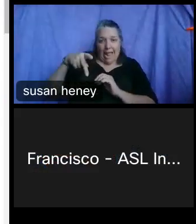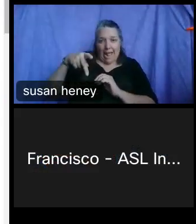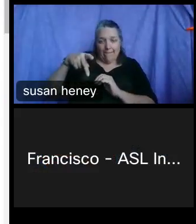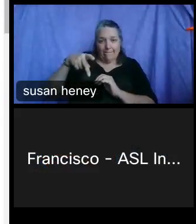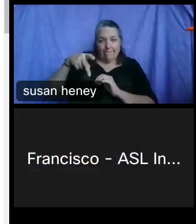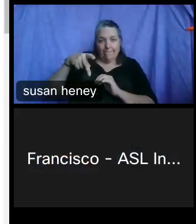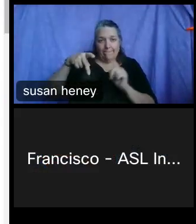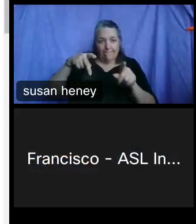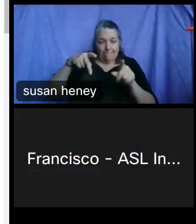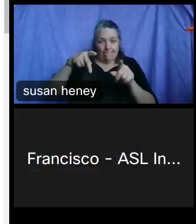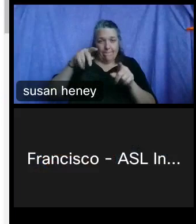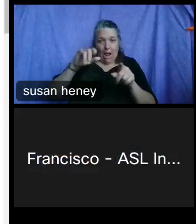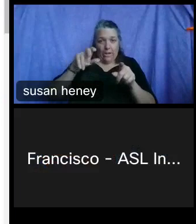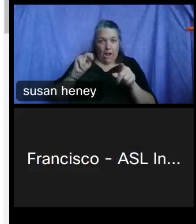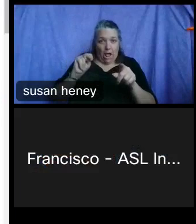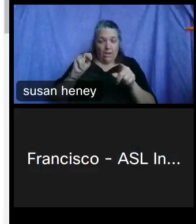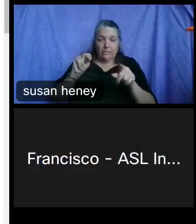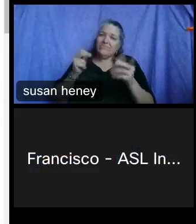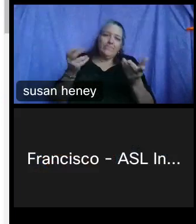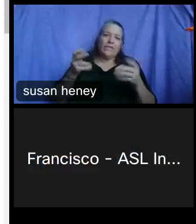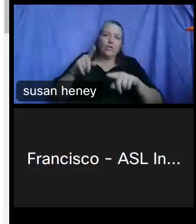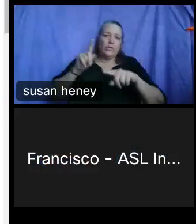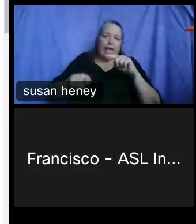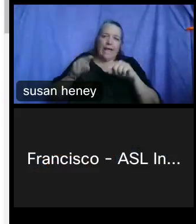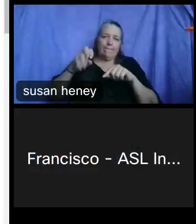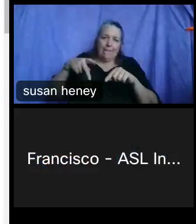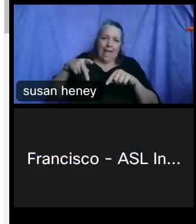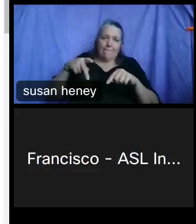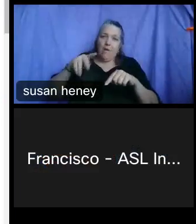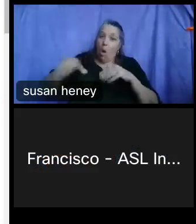well, naturally you're not able to map all of your geographies at the same time but once you